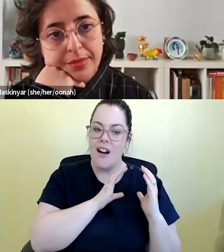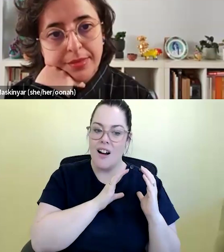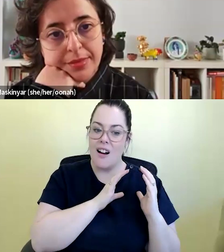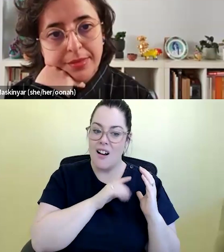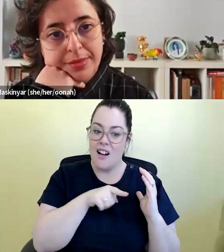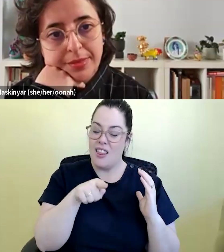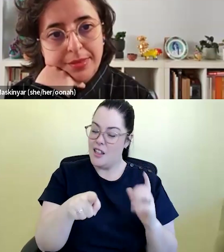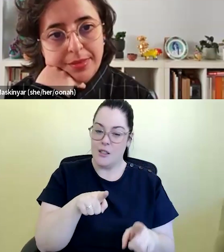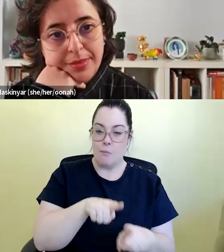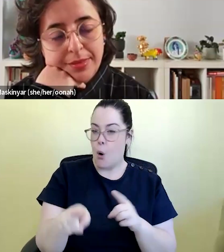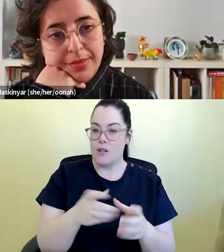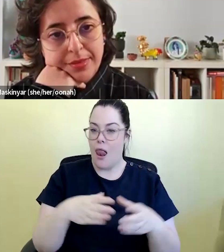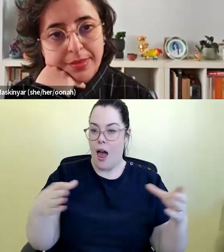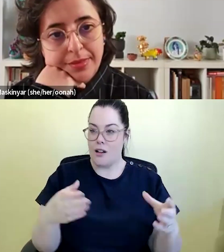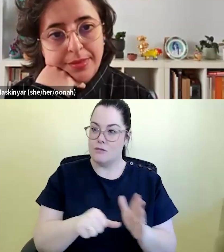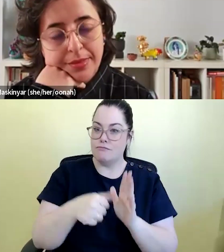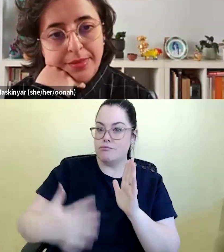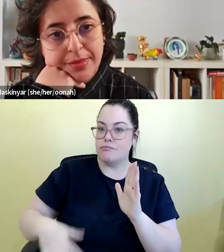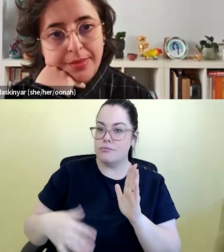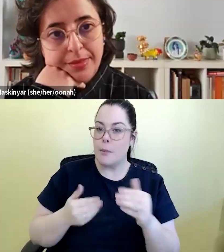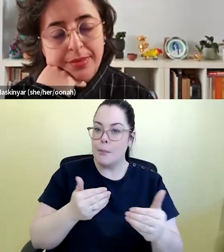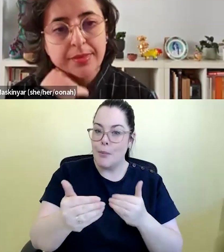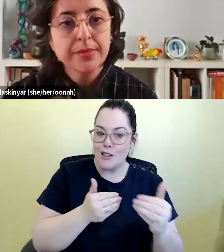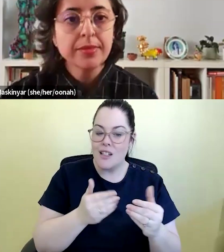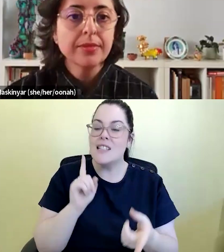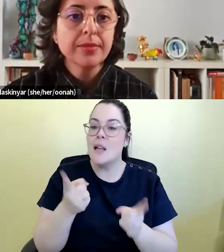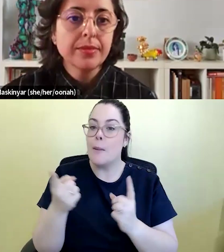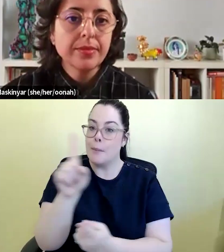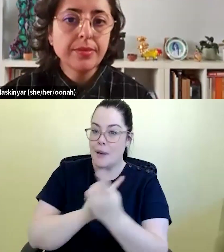have worked in, you are looking at meetings where there are sometimes up to 30 people,